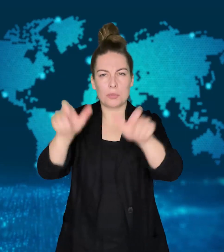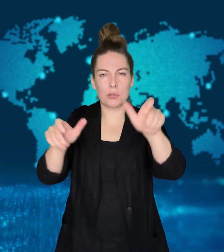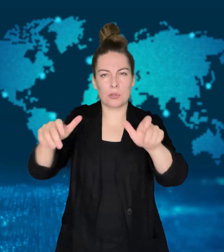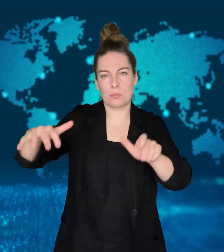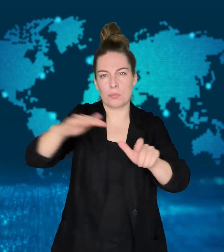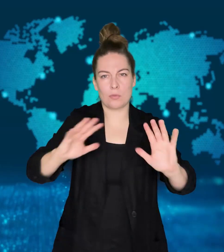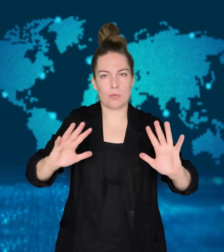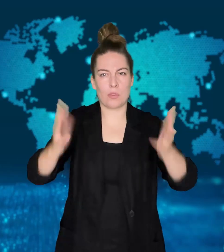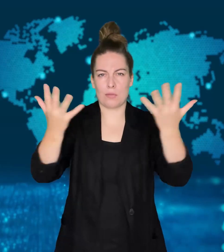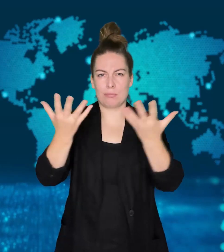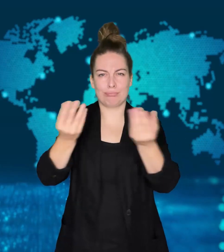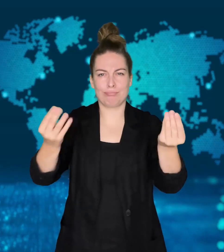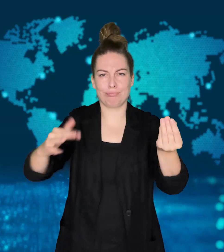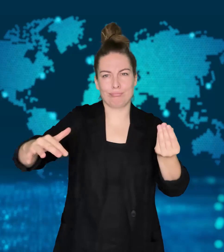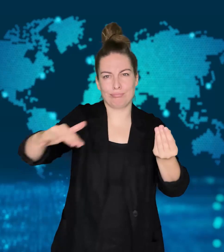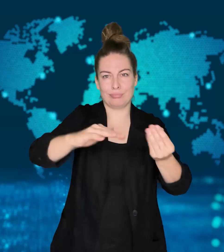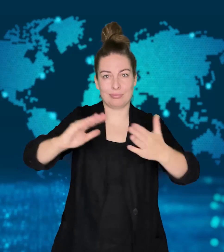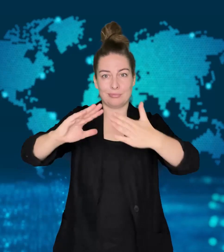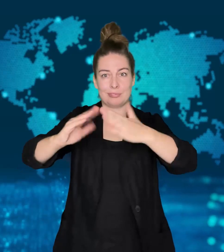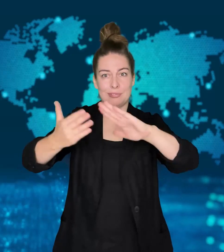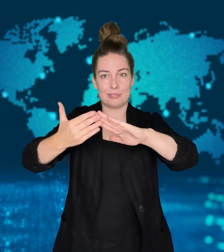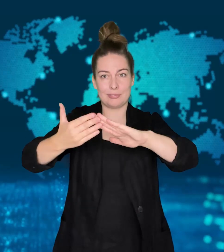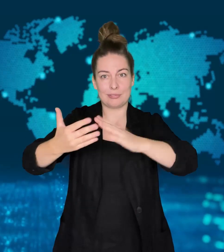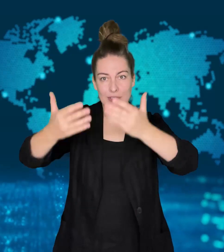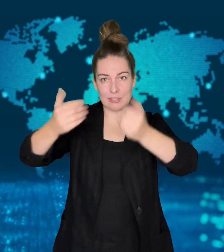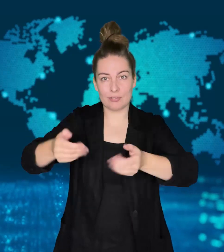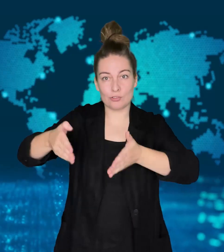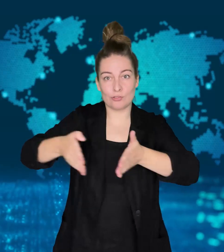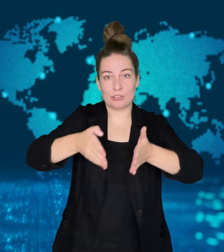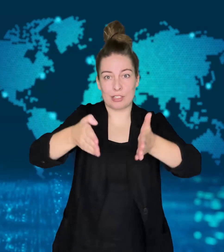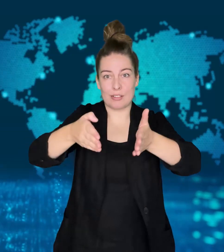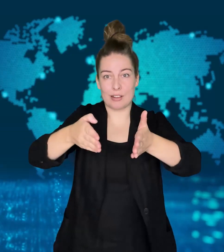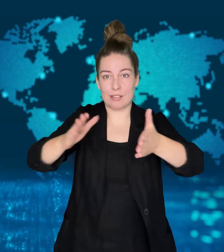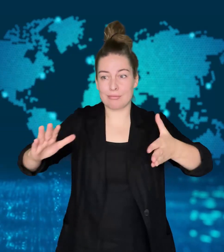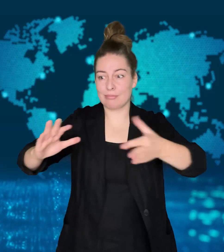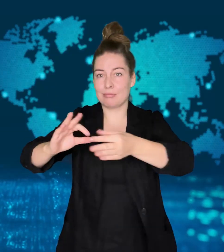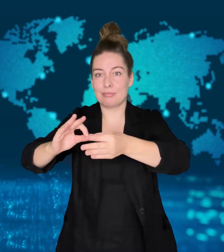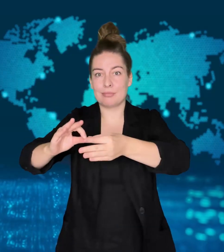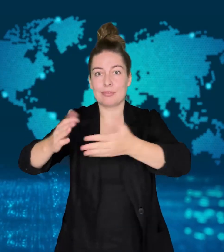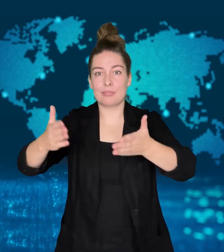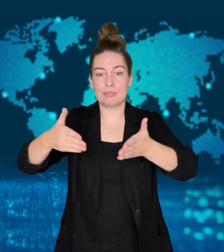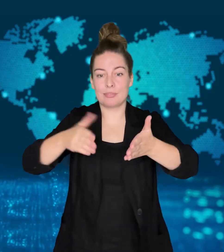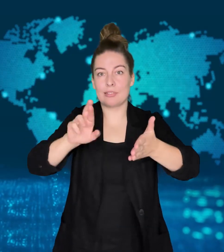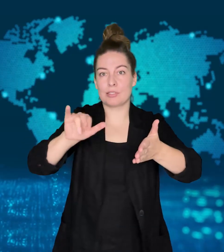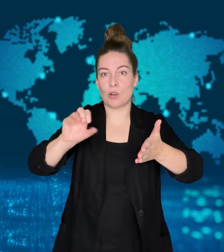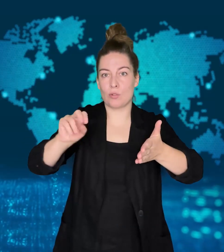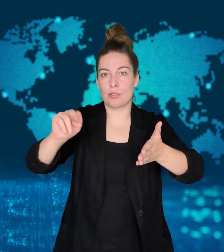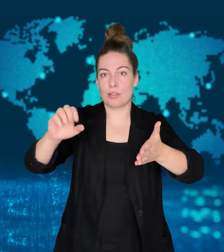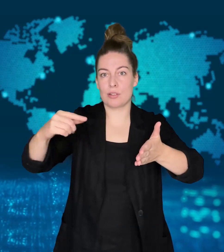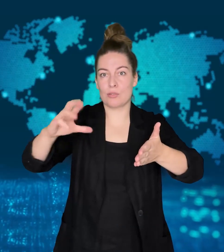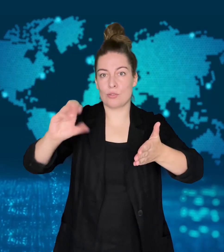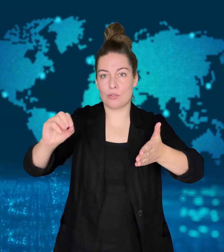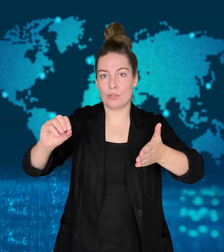The port of Manaus is the region's most populous city.